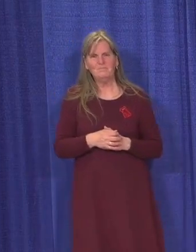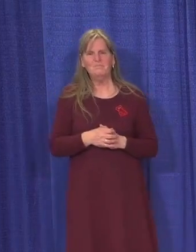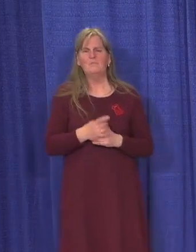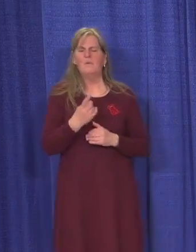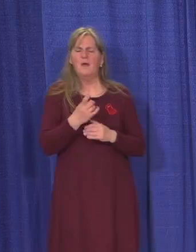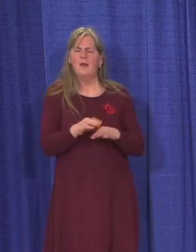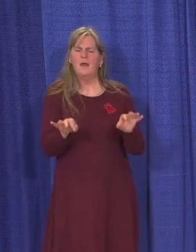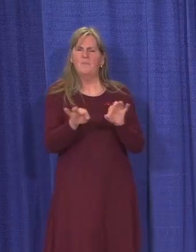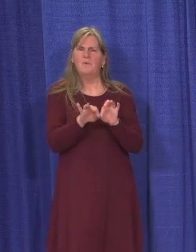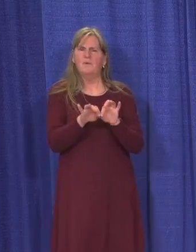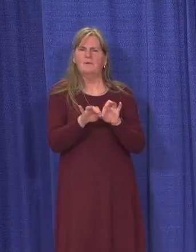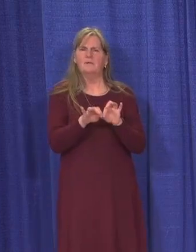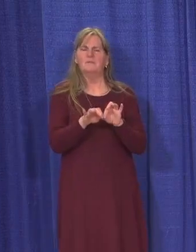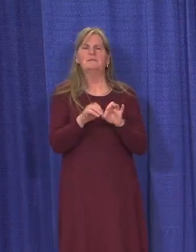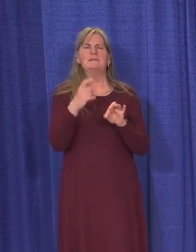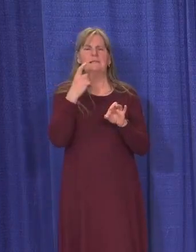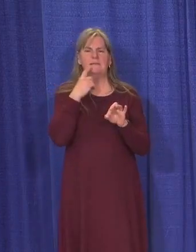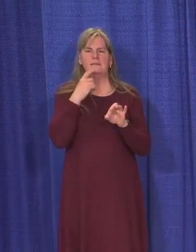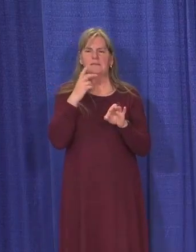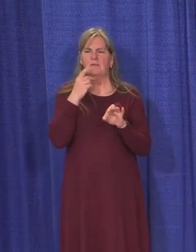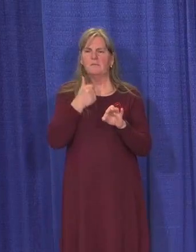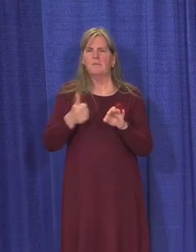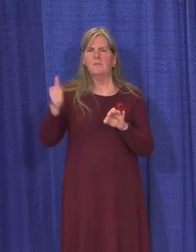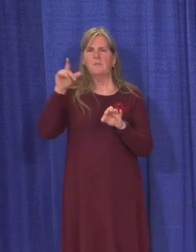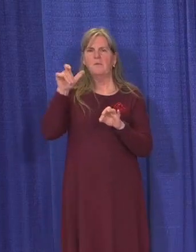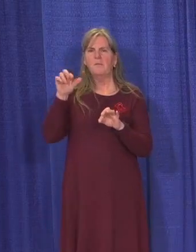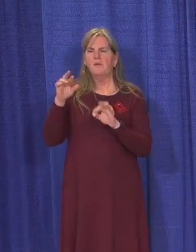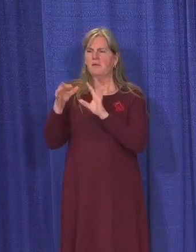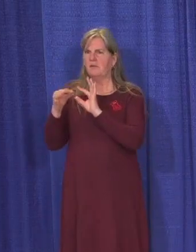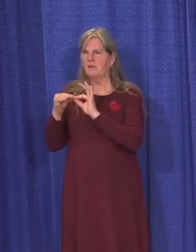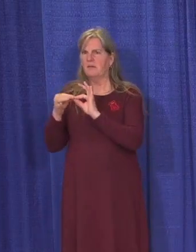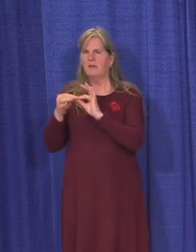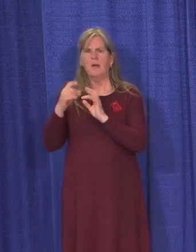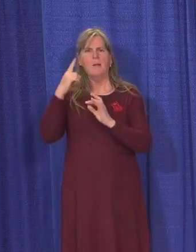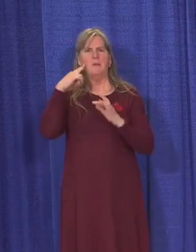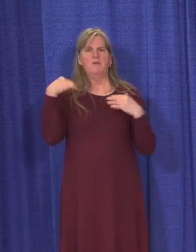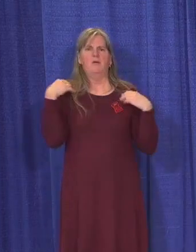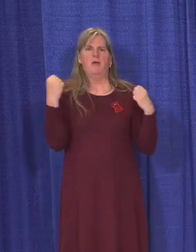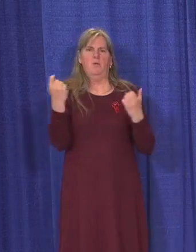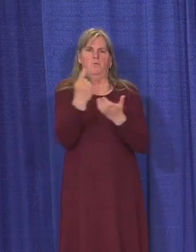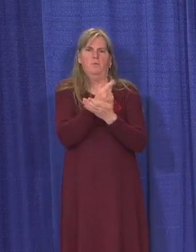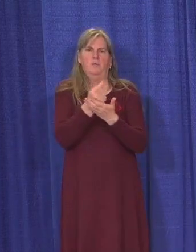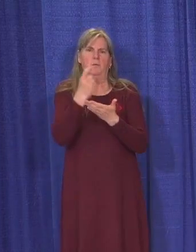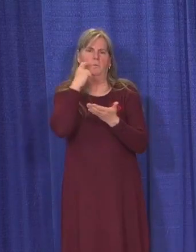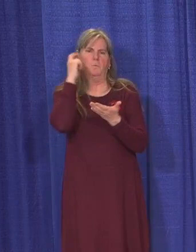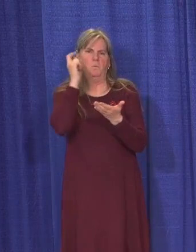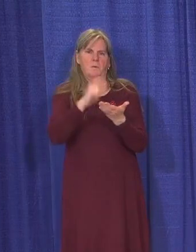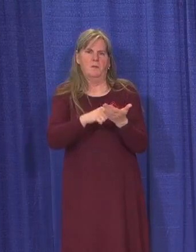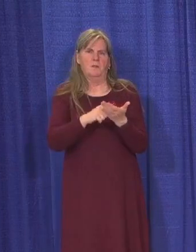And I need to think her deep for his inspiration to put on this